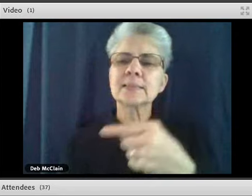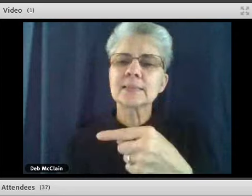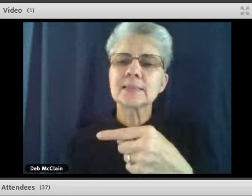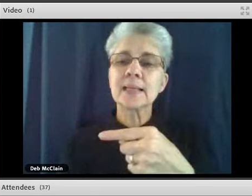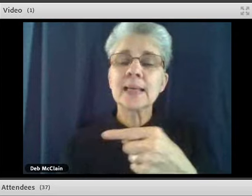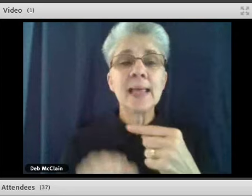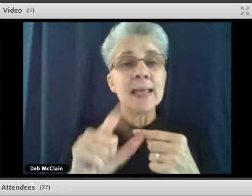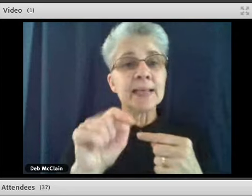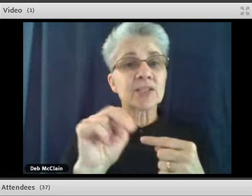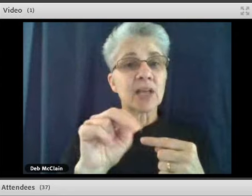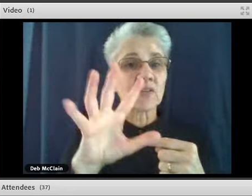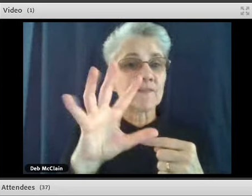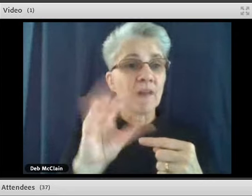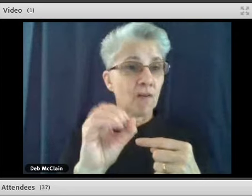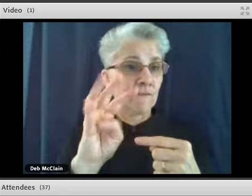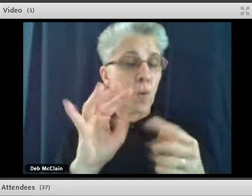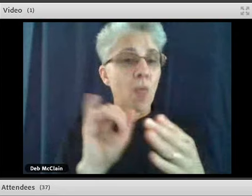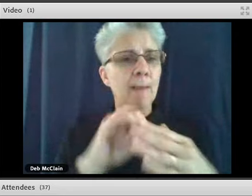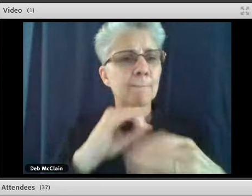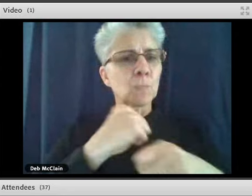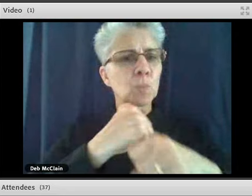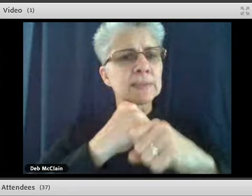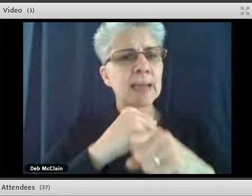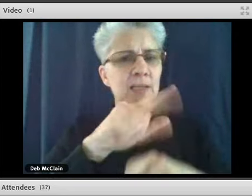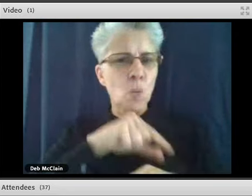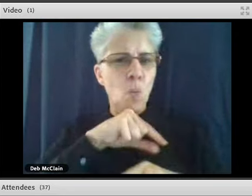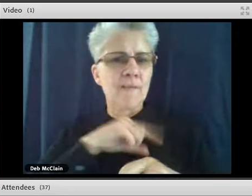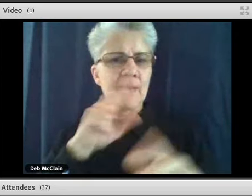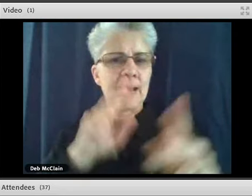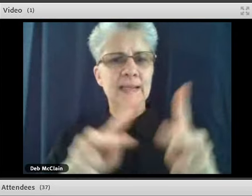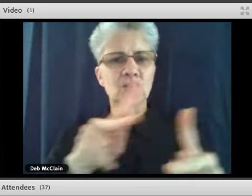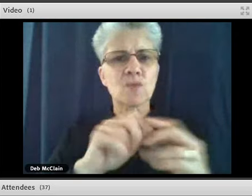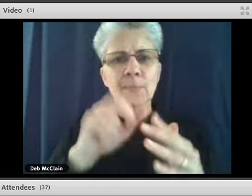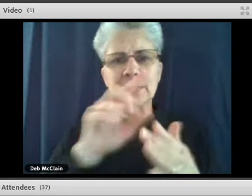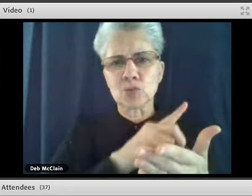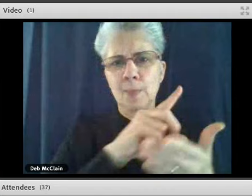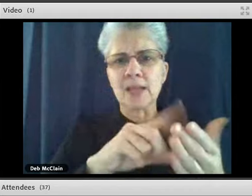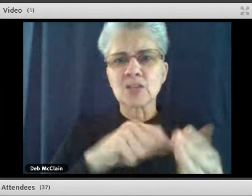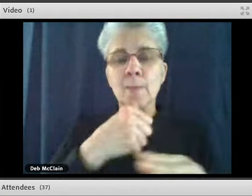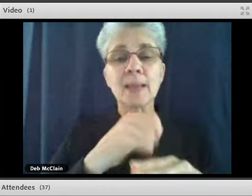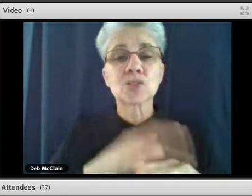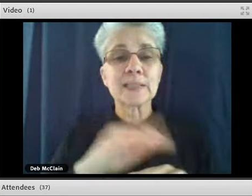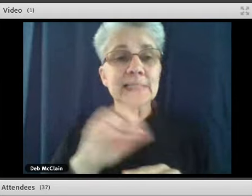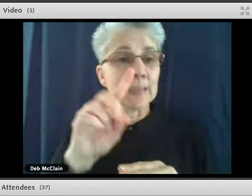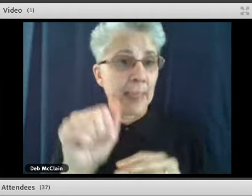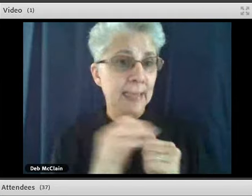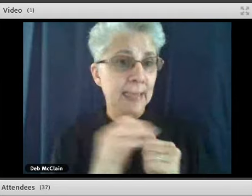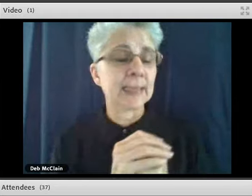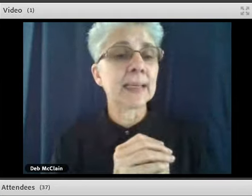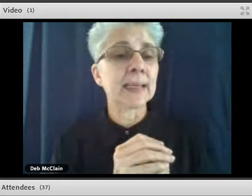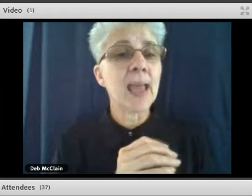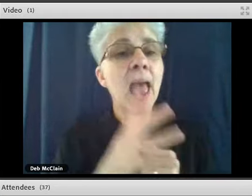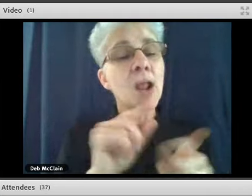Section 504. Again, it protects qualified individuals from discrimination based on their disability.